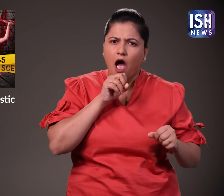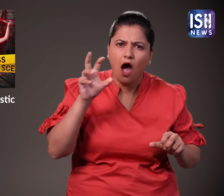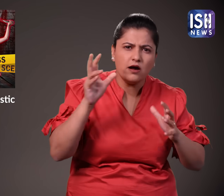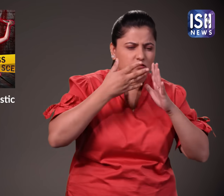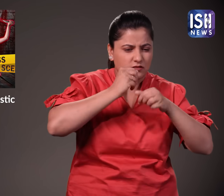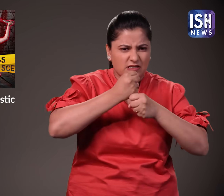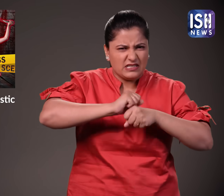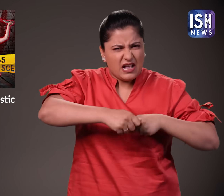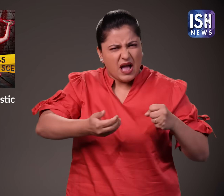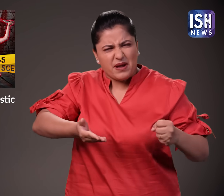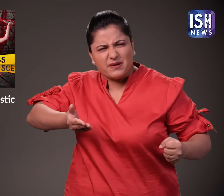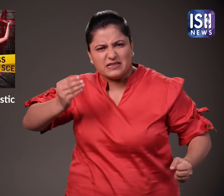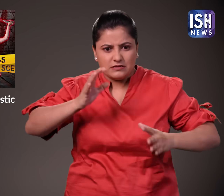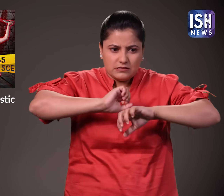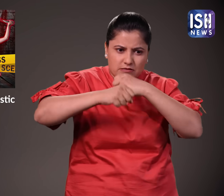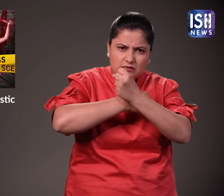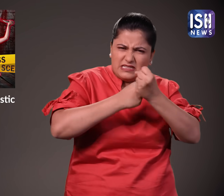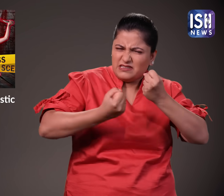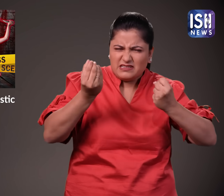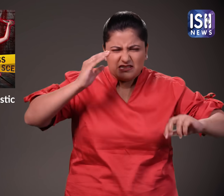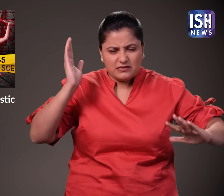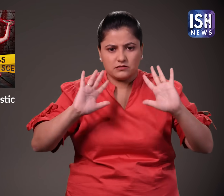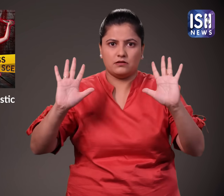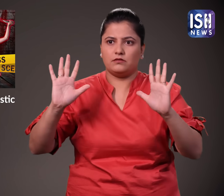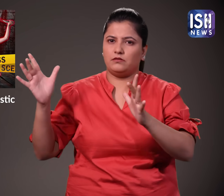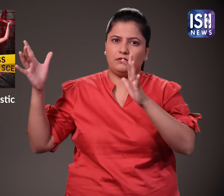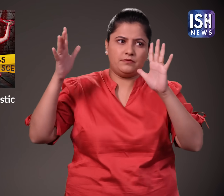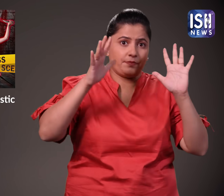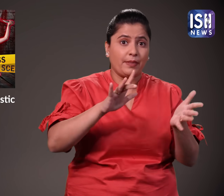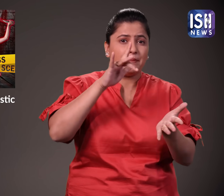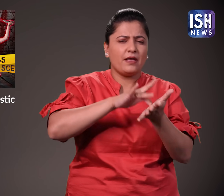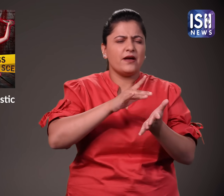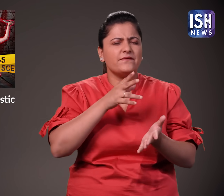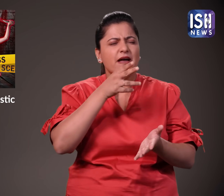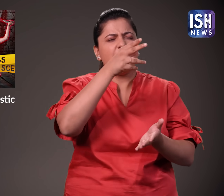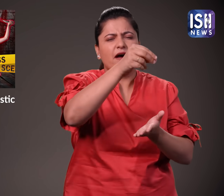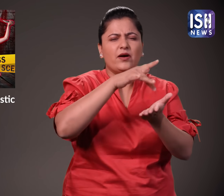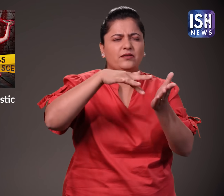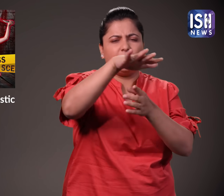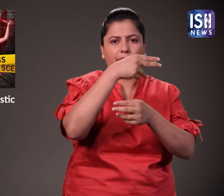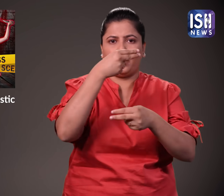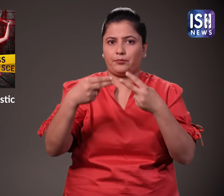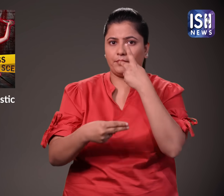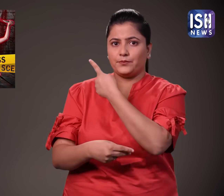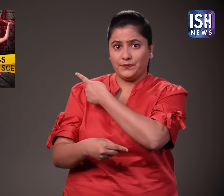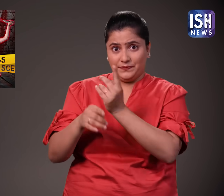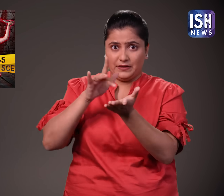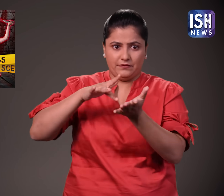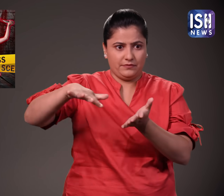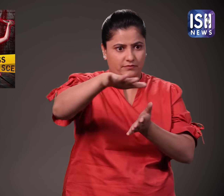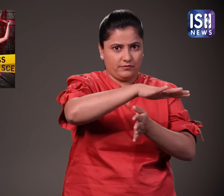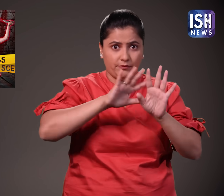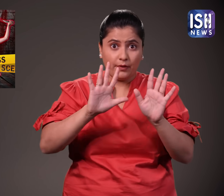He couldn't shout for help and was beaten up; the group took him to a remote place in Charkhi Dadri.